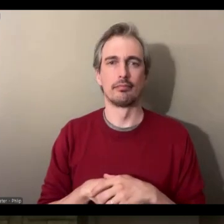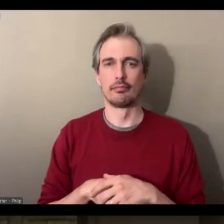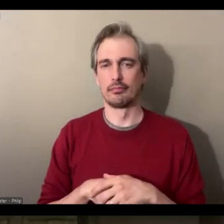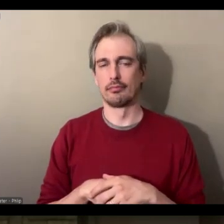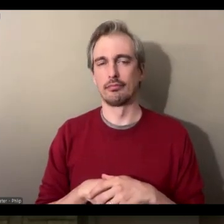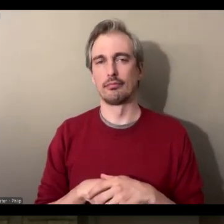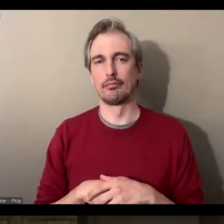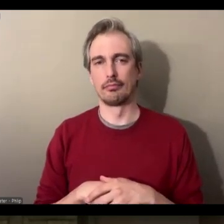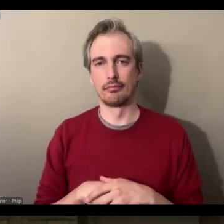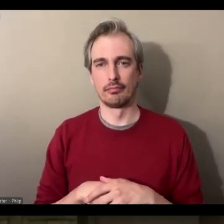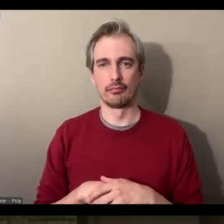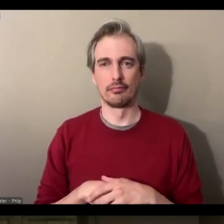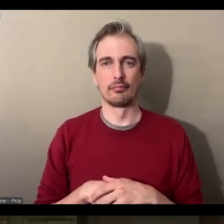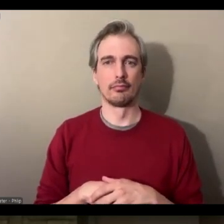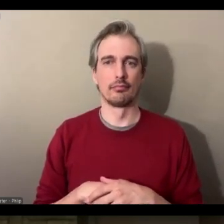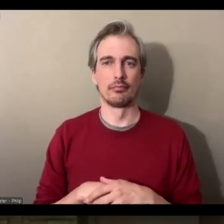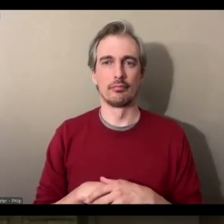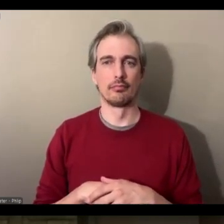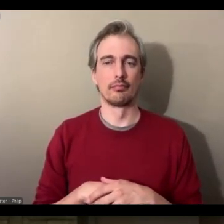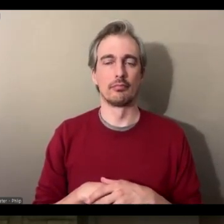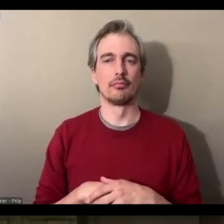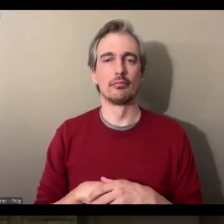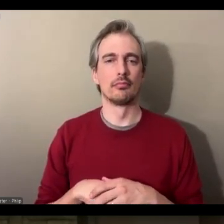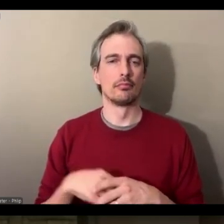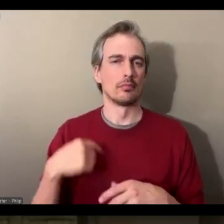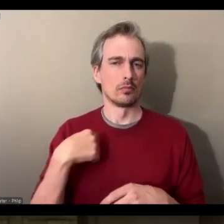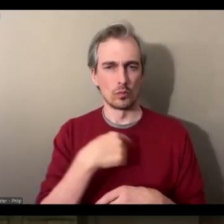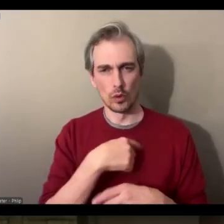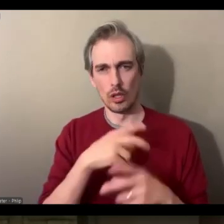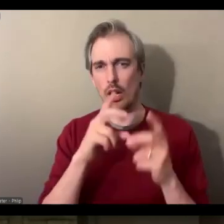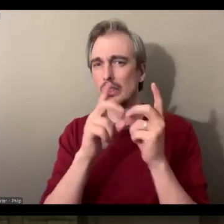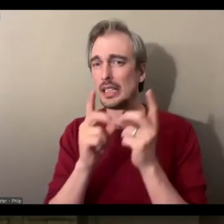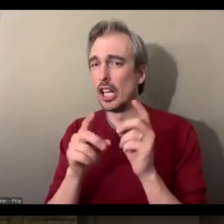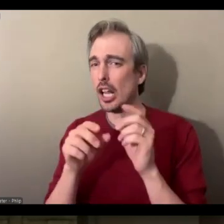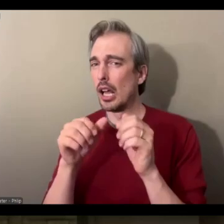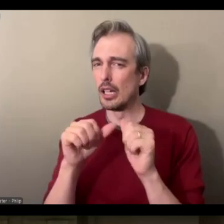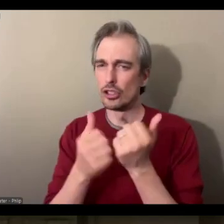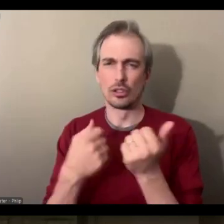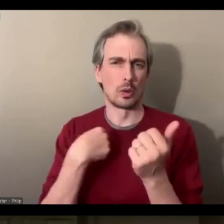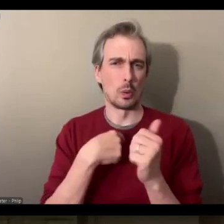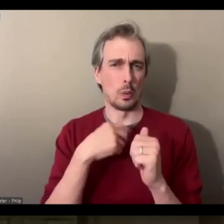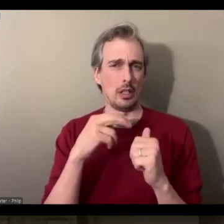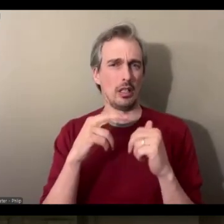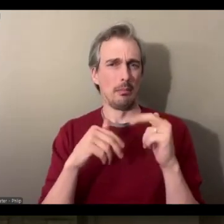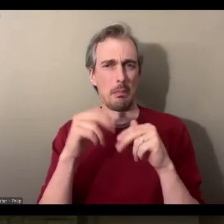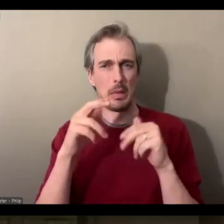Digital agency. We build websites. We build purchase path products. And other products.